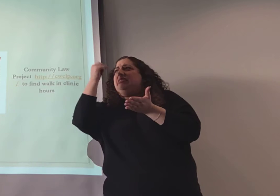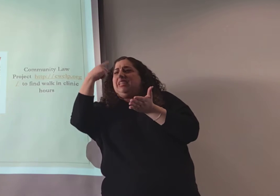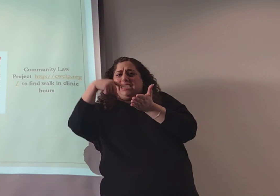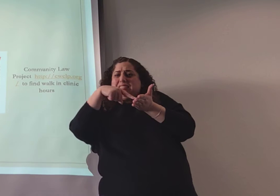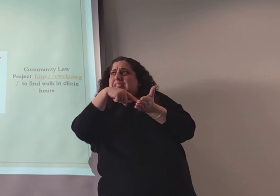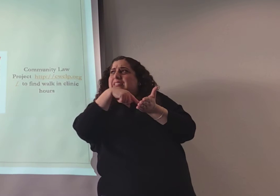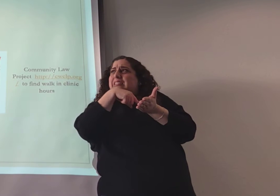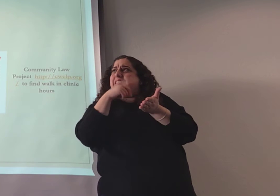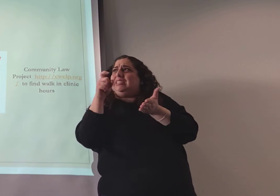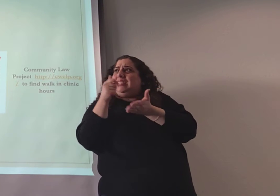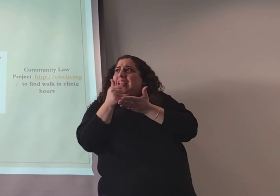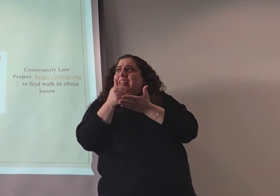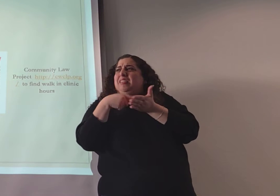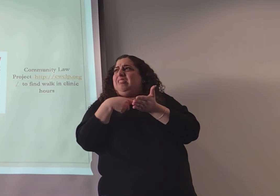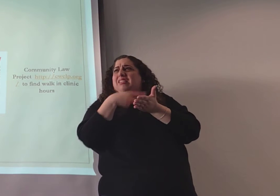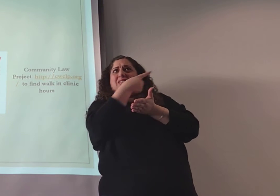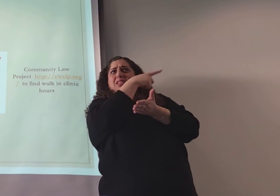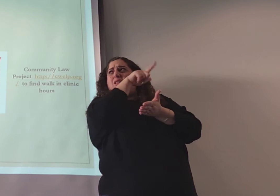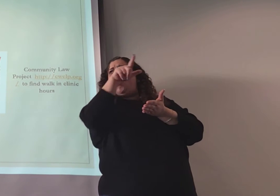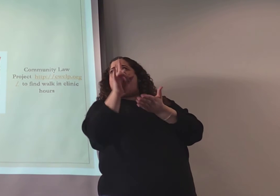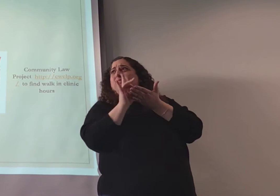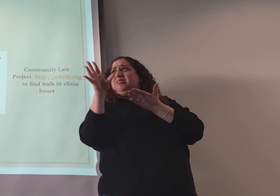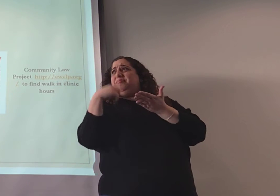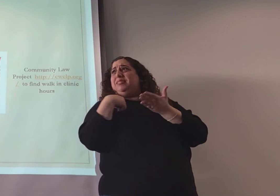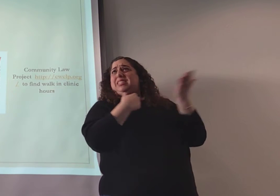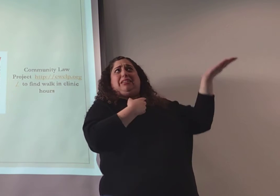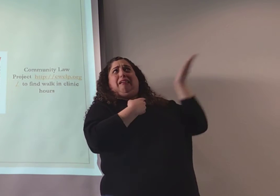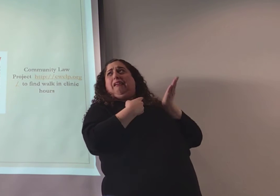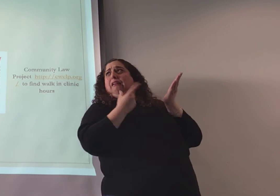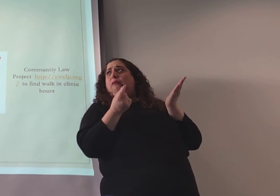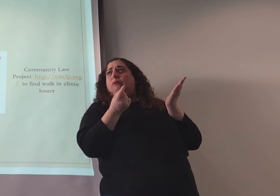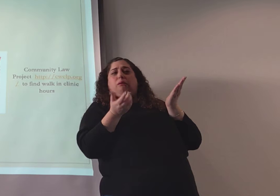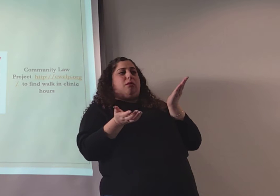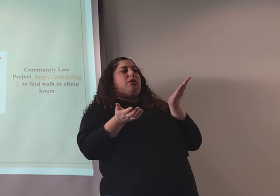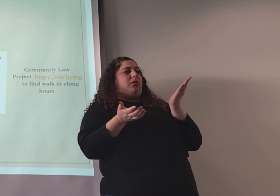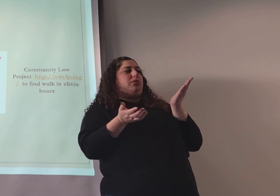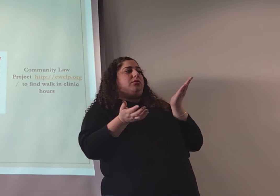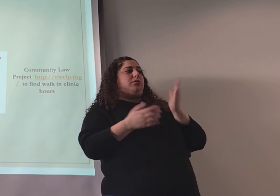Possibly write a letter or help you write a letter or explain the law to you.